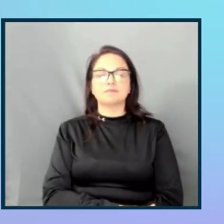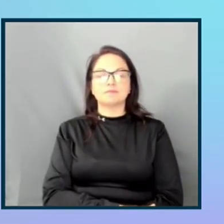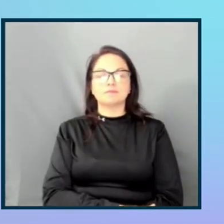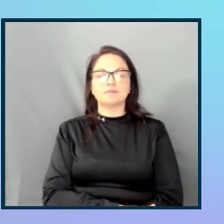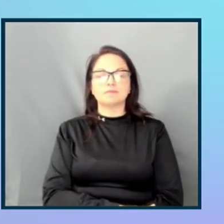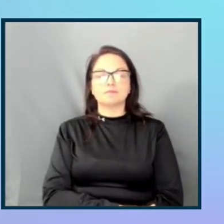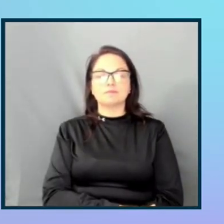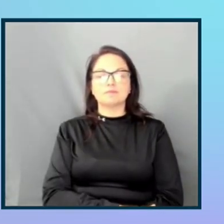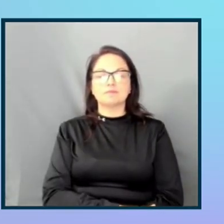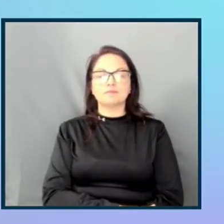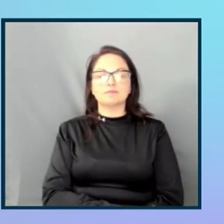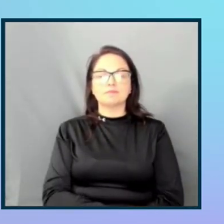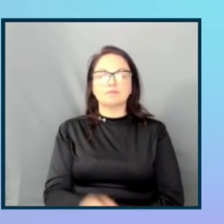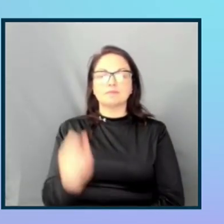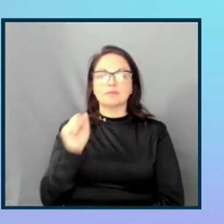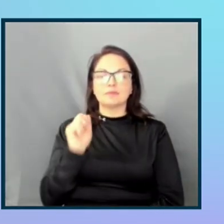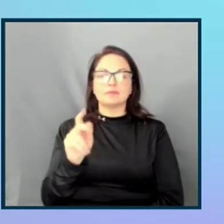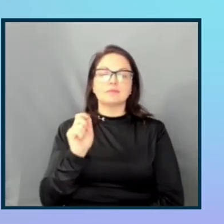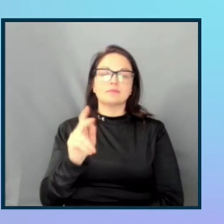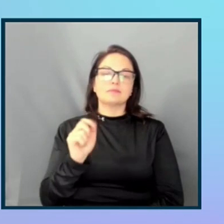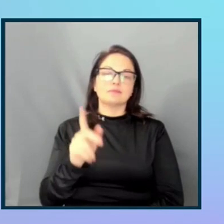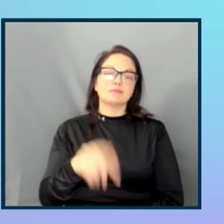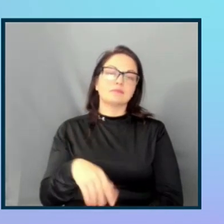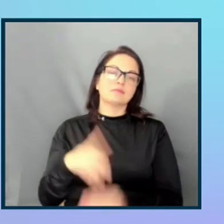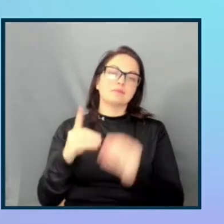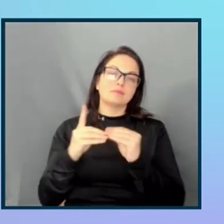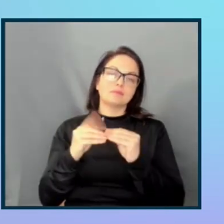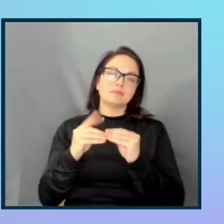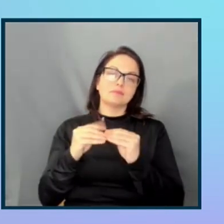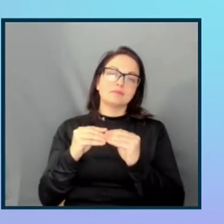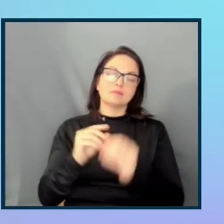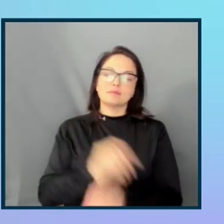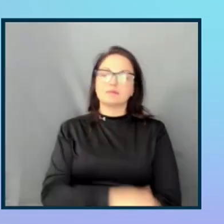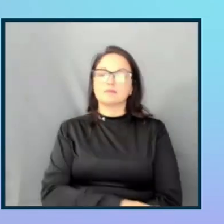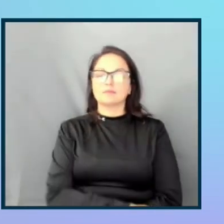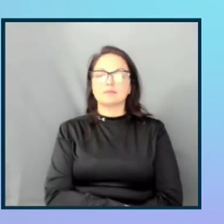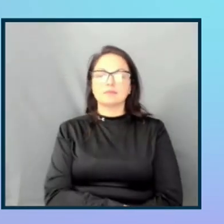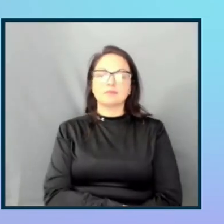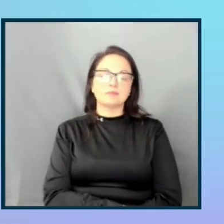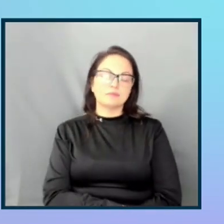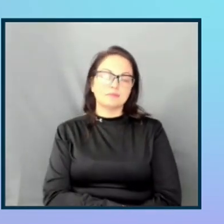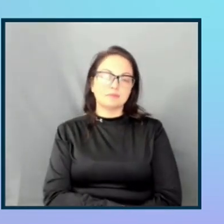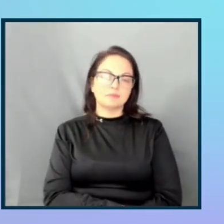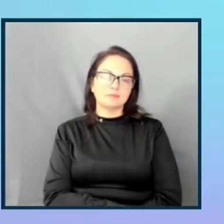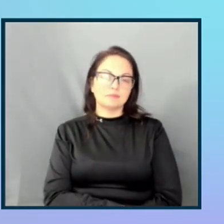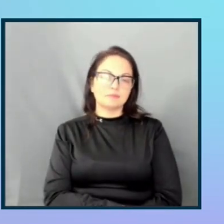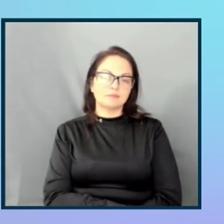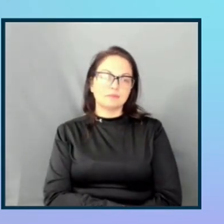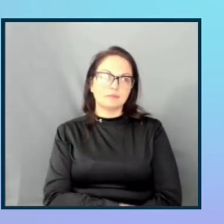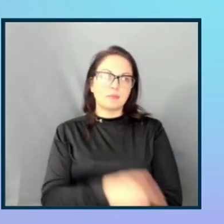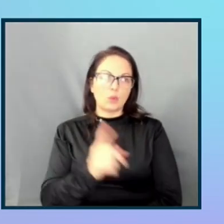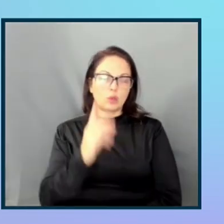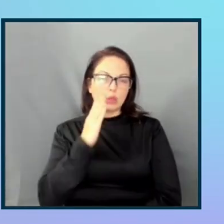Okay, thanks, let's do one more. I hope I can say this word right. "What do you think of the biopsychosocial model